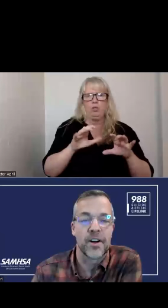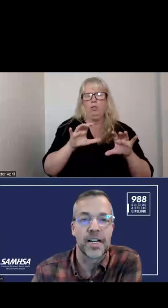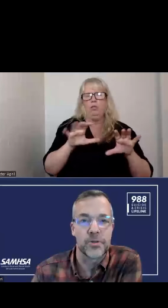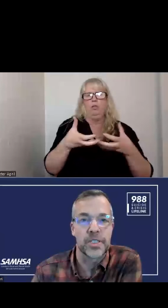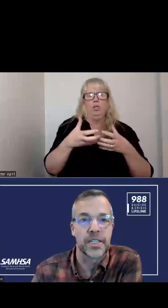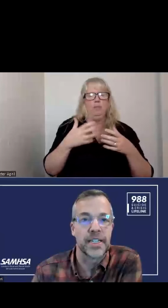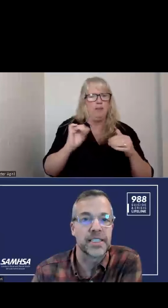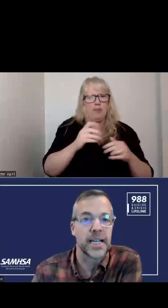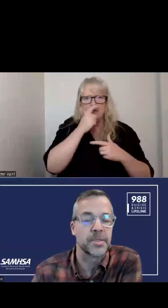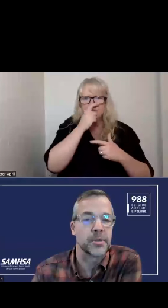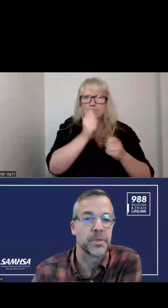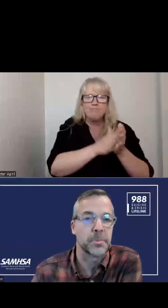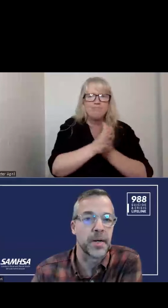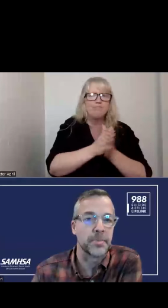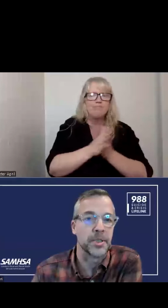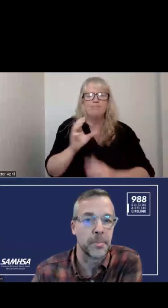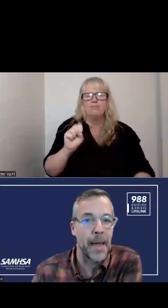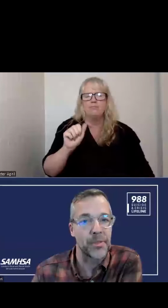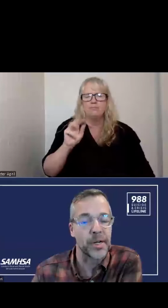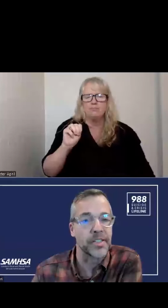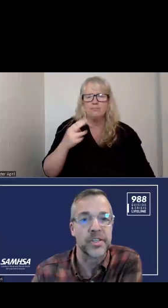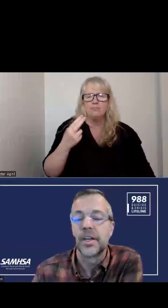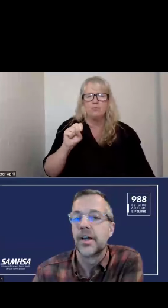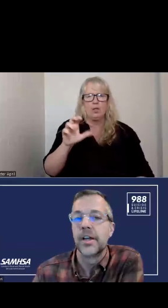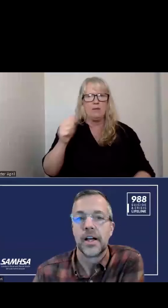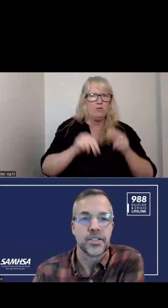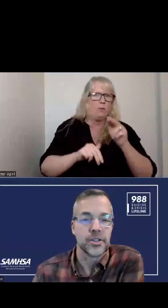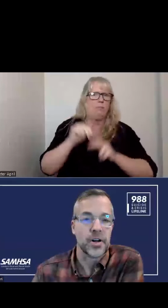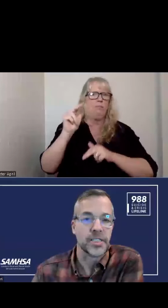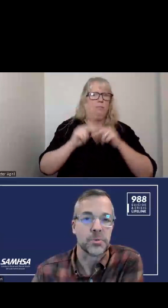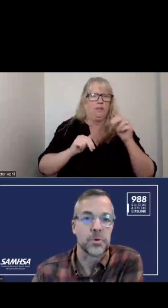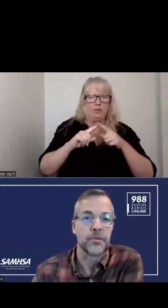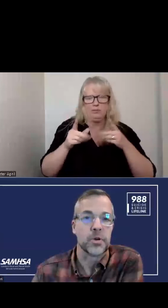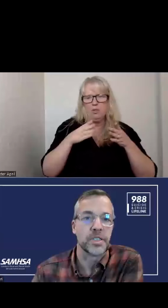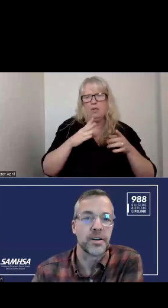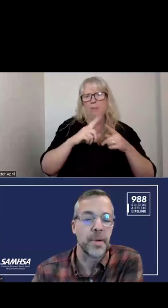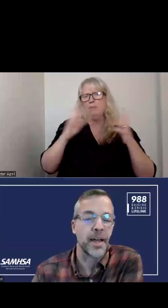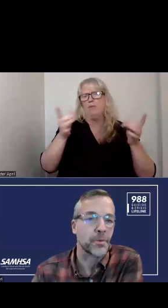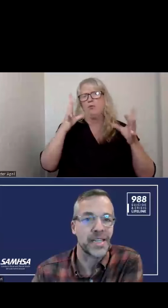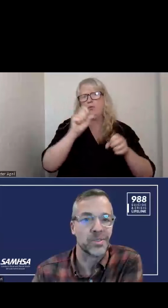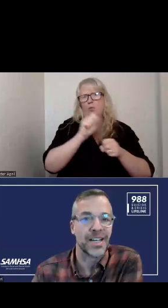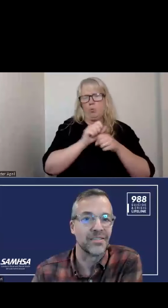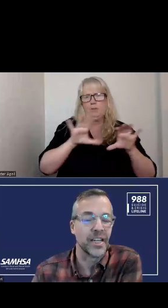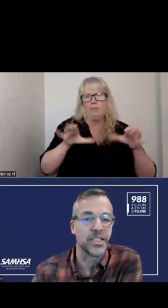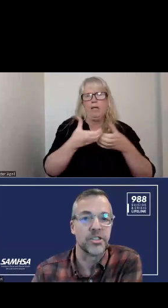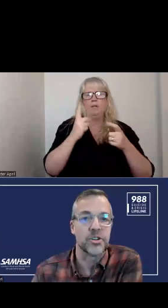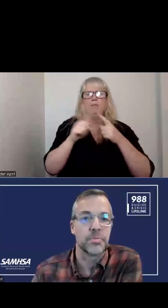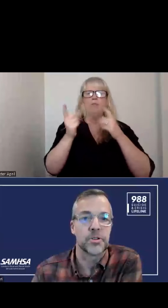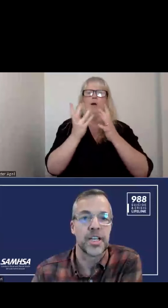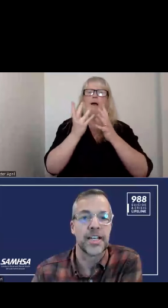VERY INTERESTED IN HAD AT SAMHSA WITH BUILDING PATH WAYS TO THE CRISIS WORK FORCE THAT ARE PATH WAYS OUTSIDE OF LICENSING PER SE.